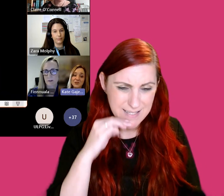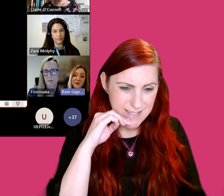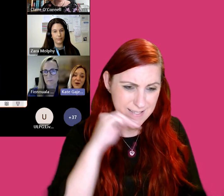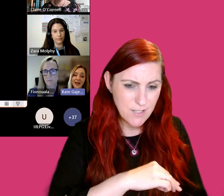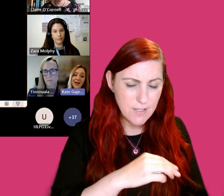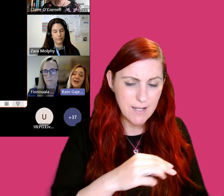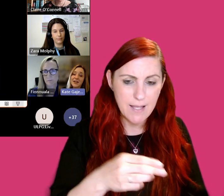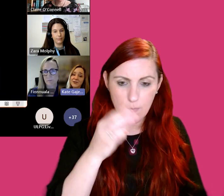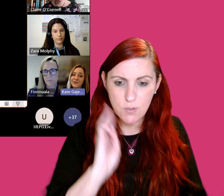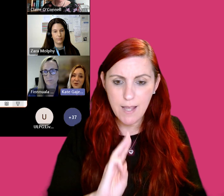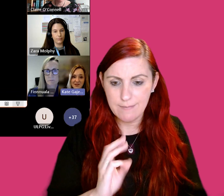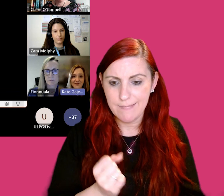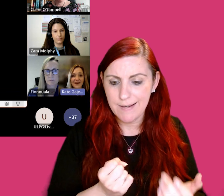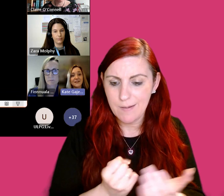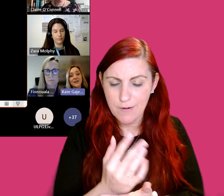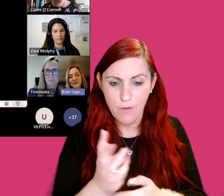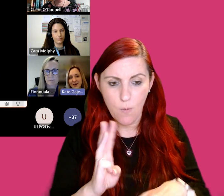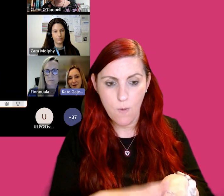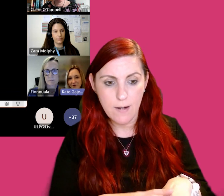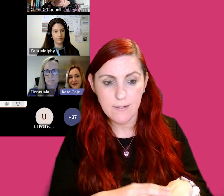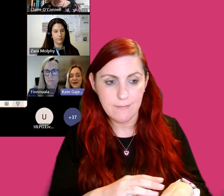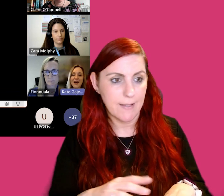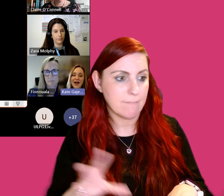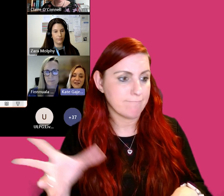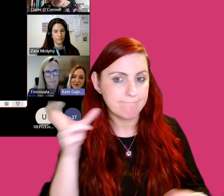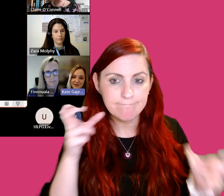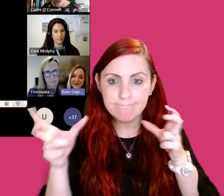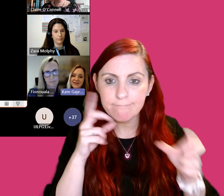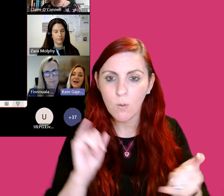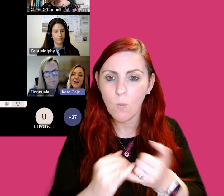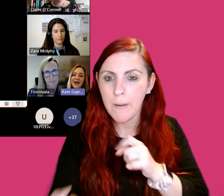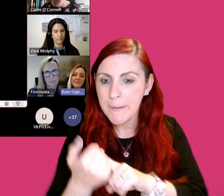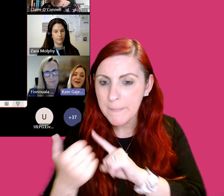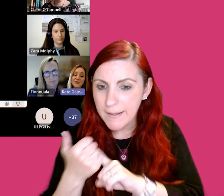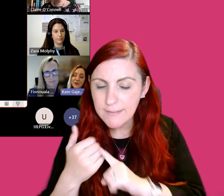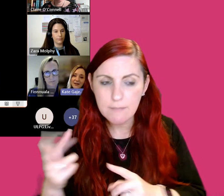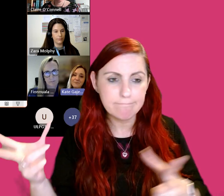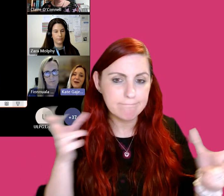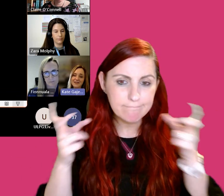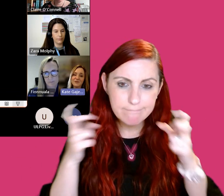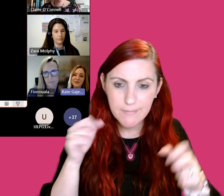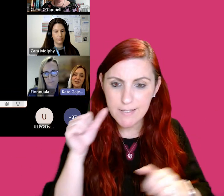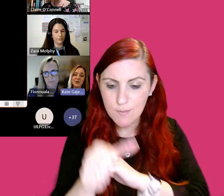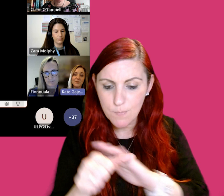it super well hearing from those affected hearing about the experience um it really makes research